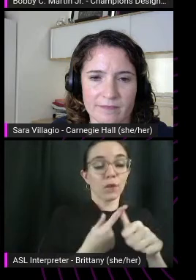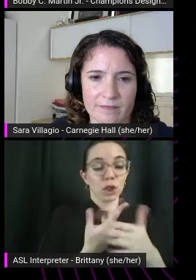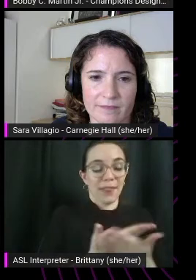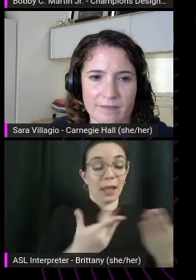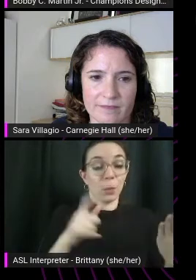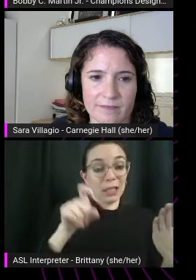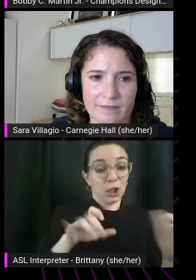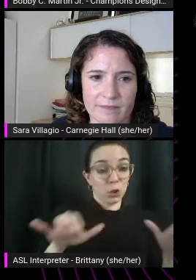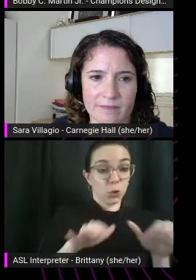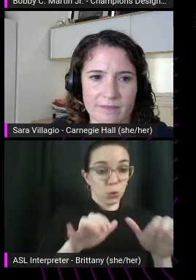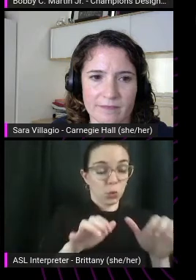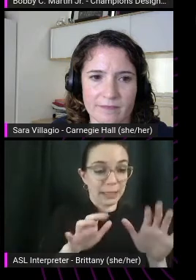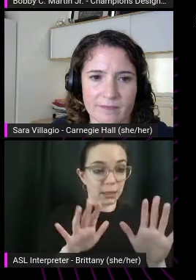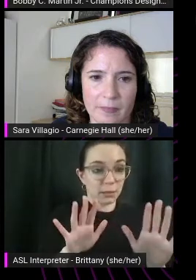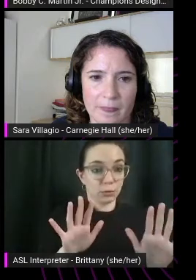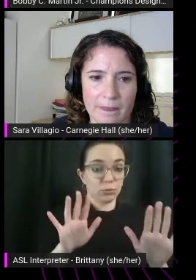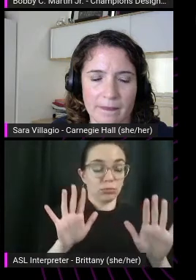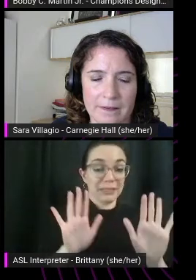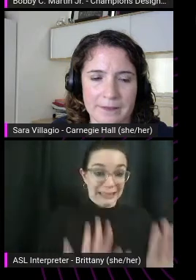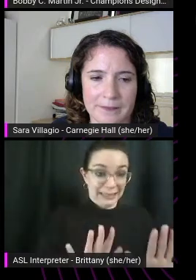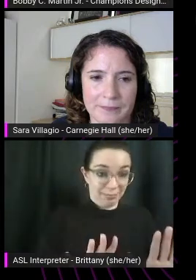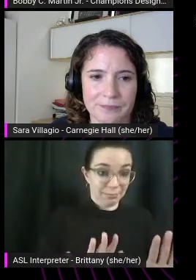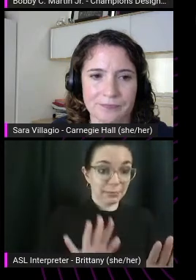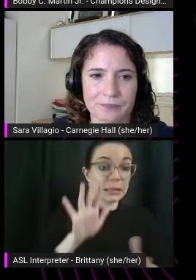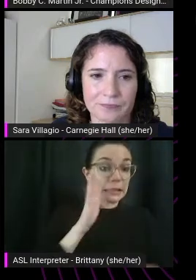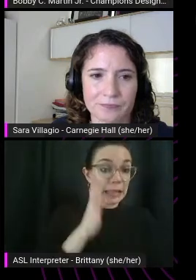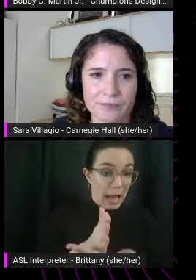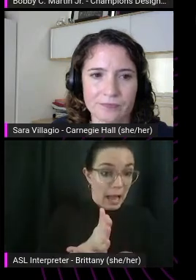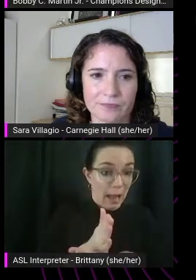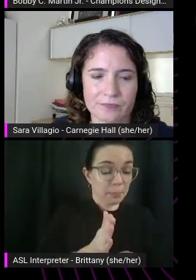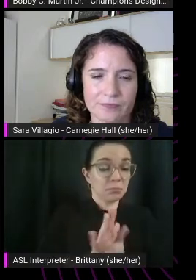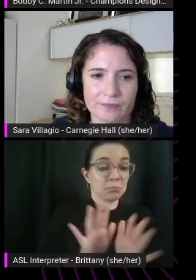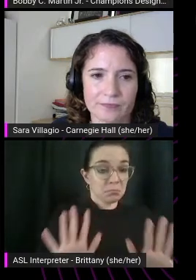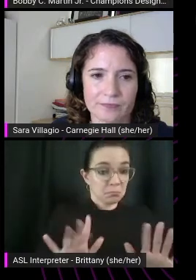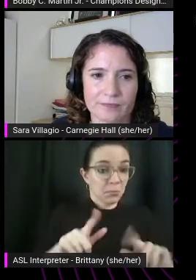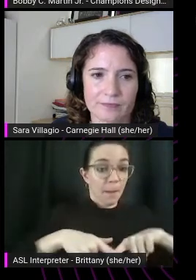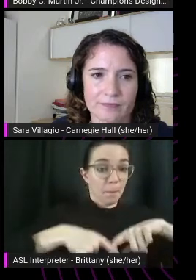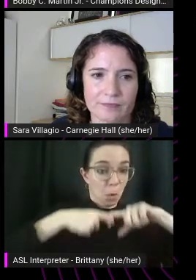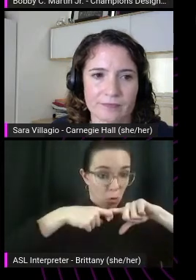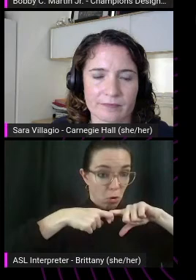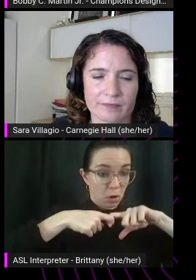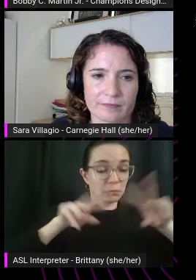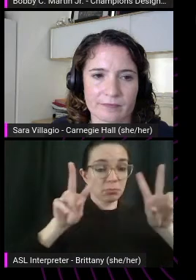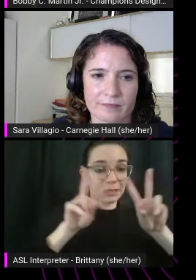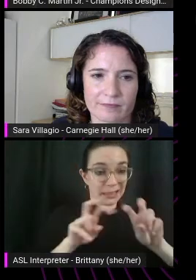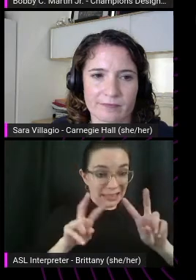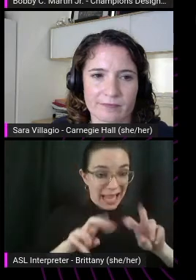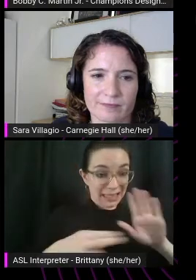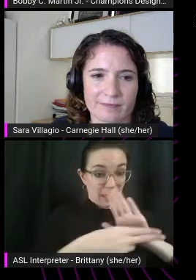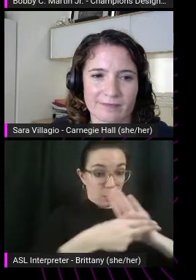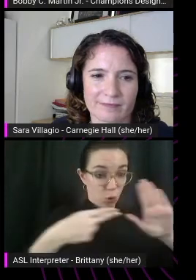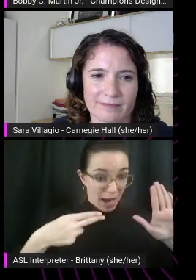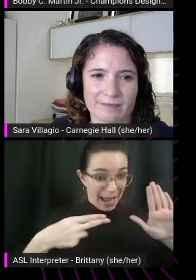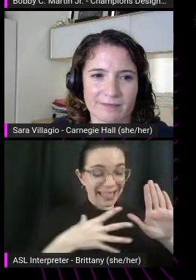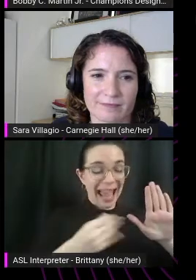We needed to stop or pause and assess the brand and think about the big picture.